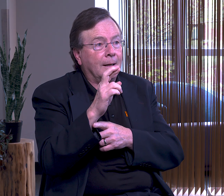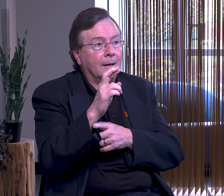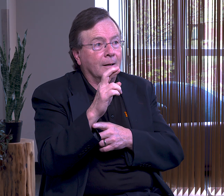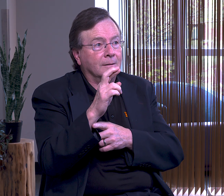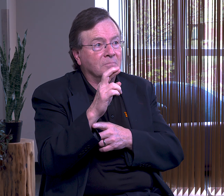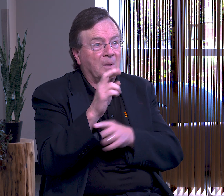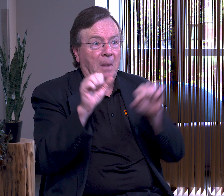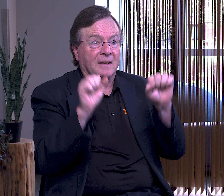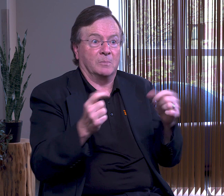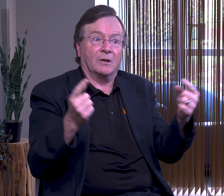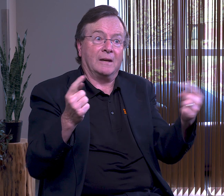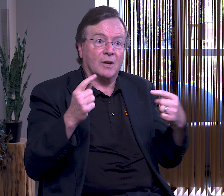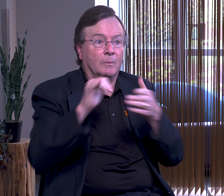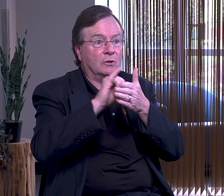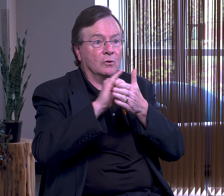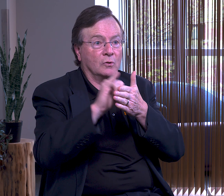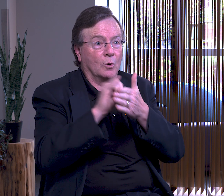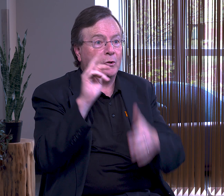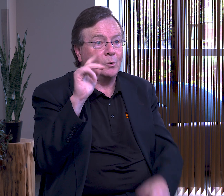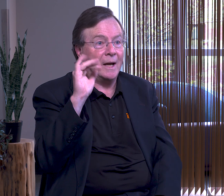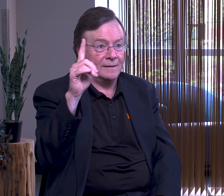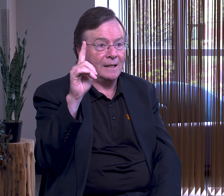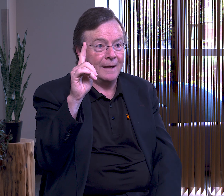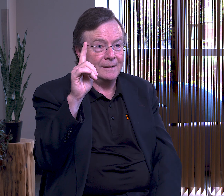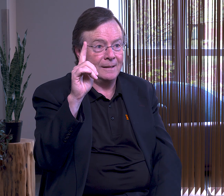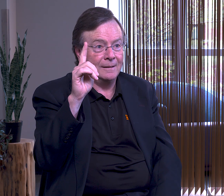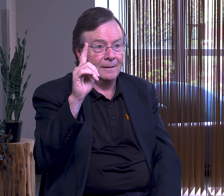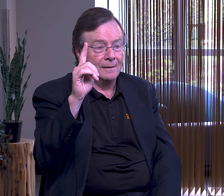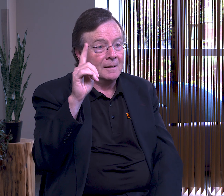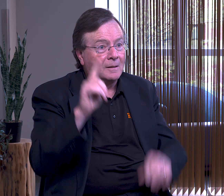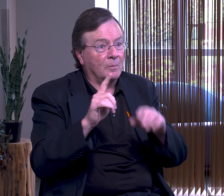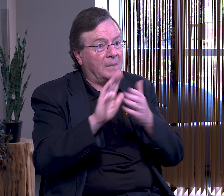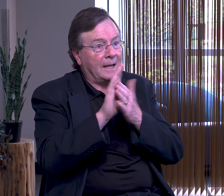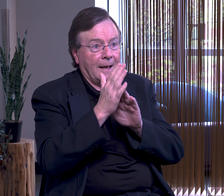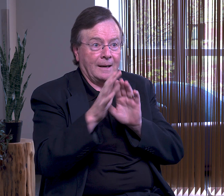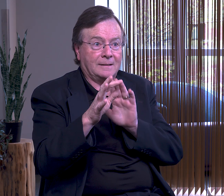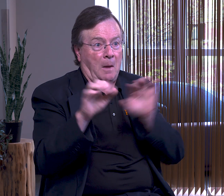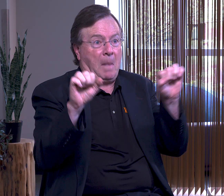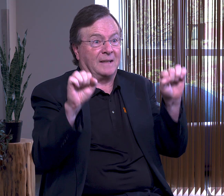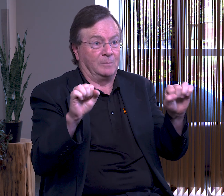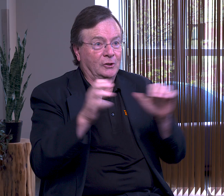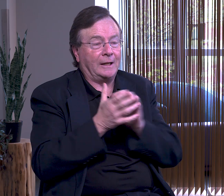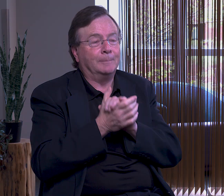and the possibility of coming to New York to NTID began as a possibility.